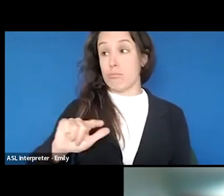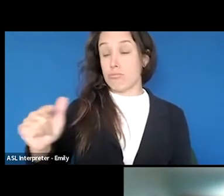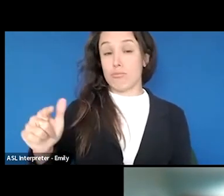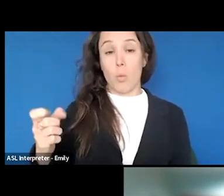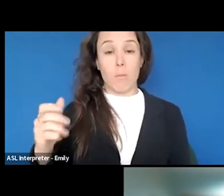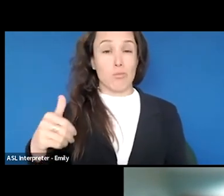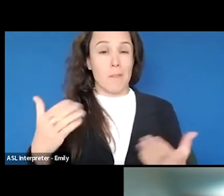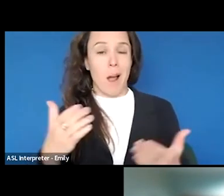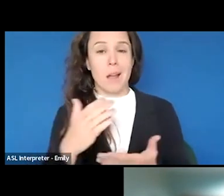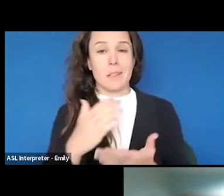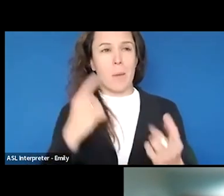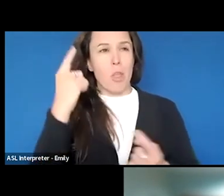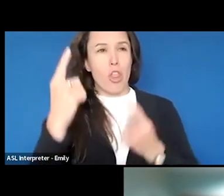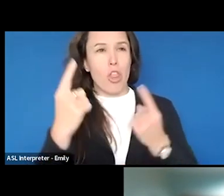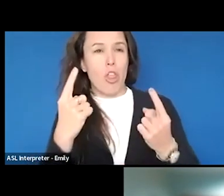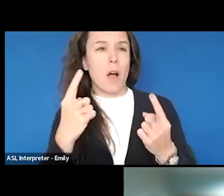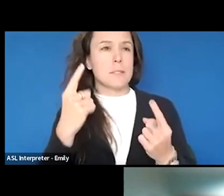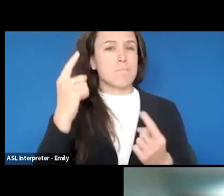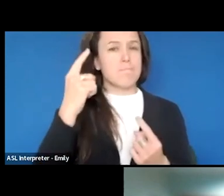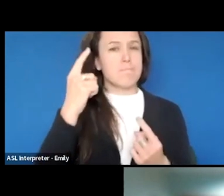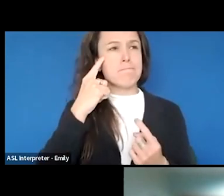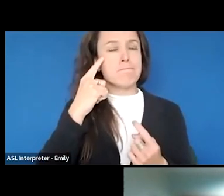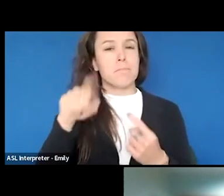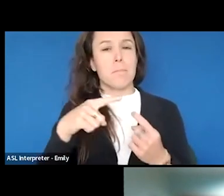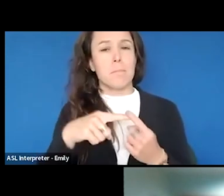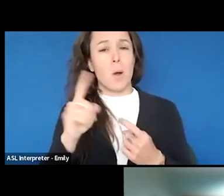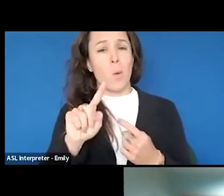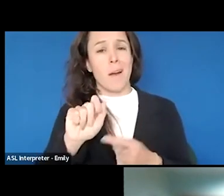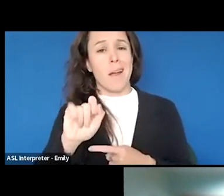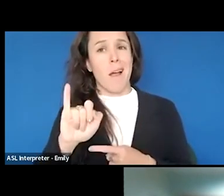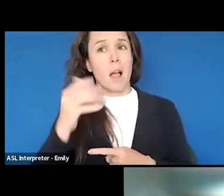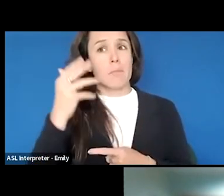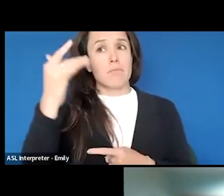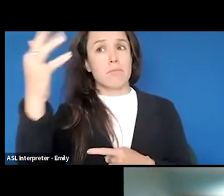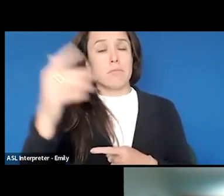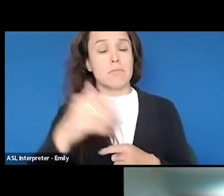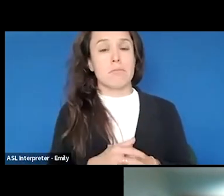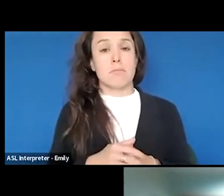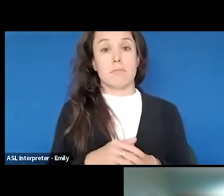framing thoughts about where AI is headed and or maybe where you wish was headed?